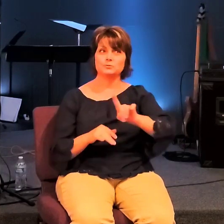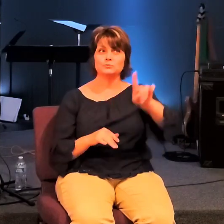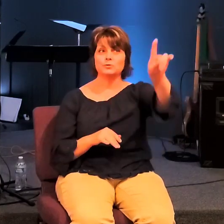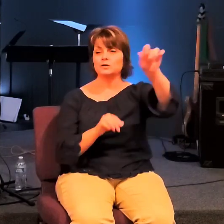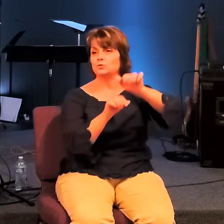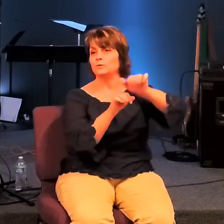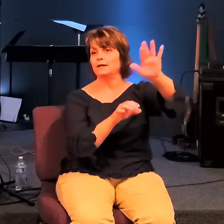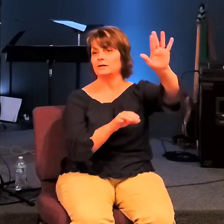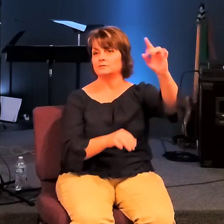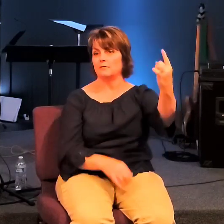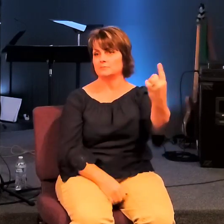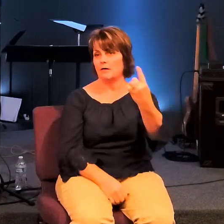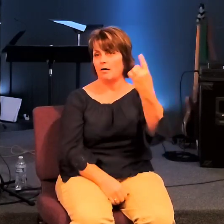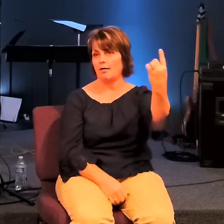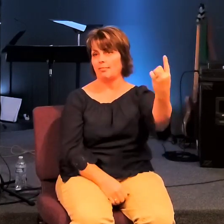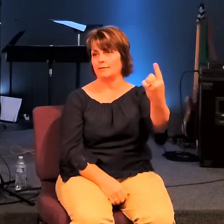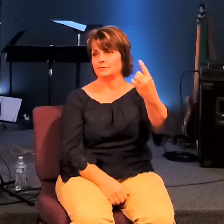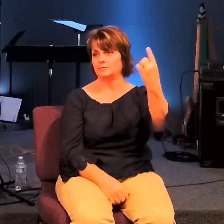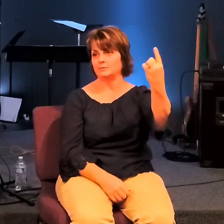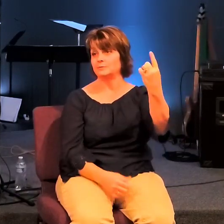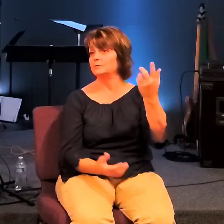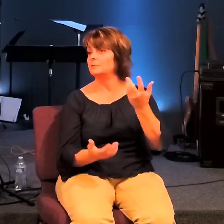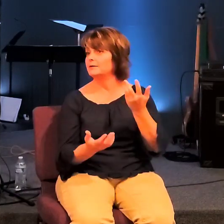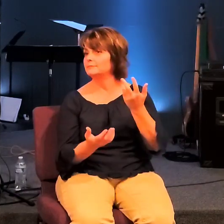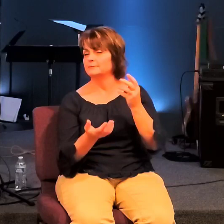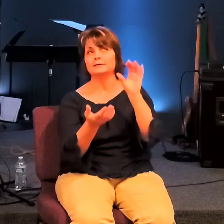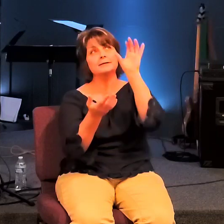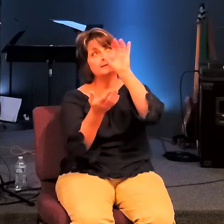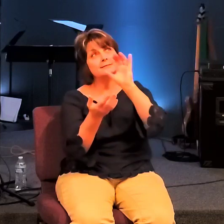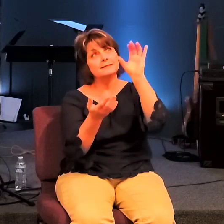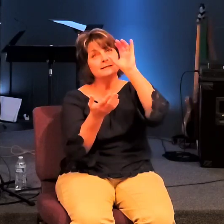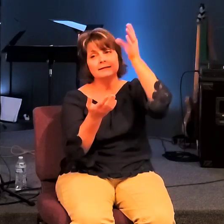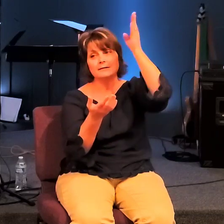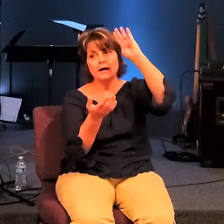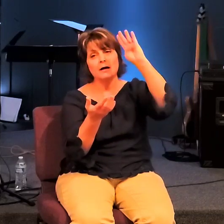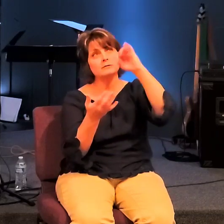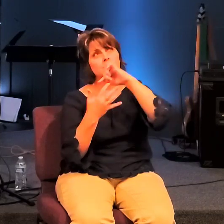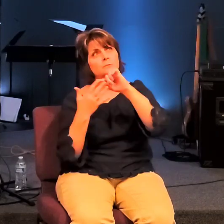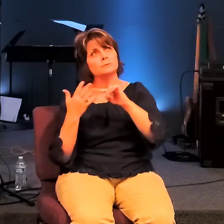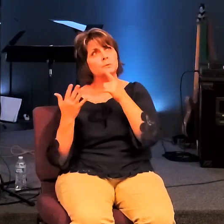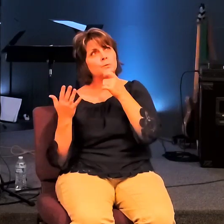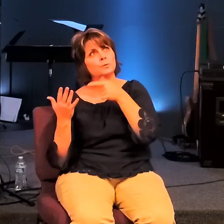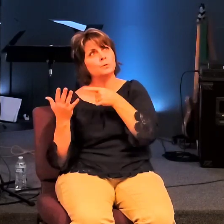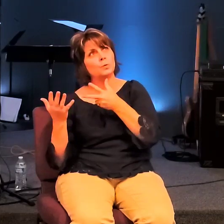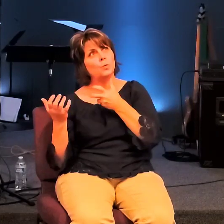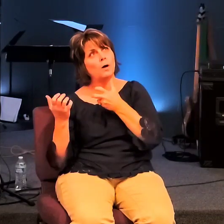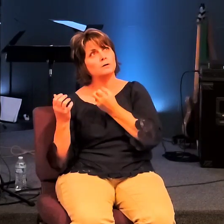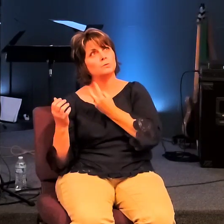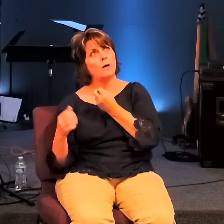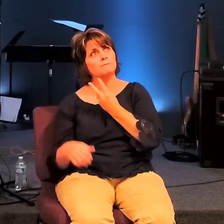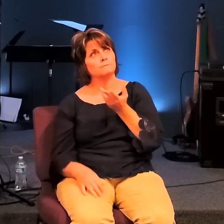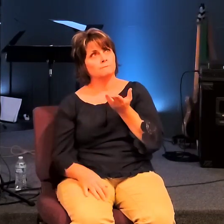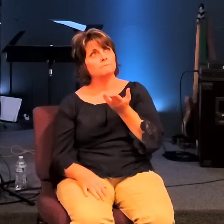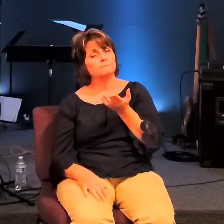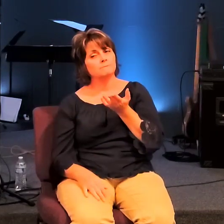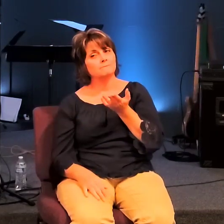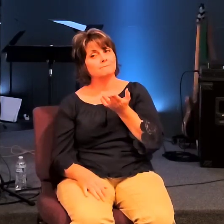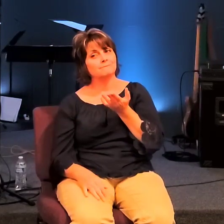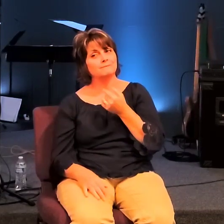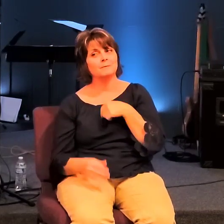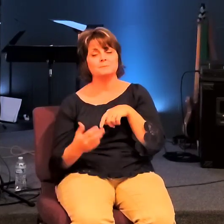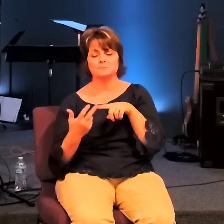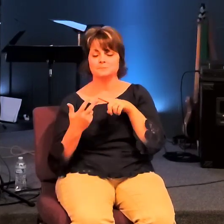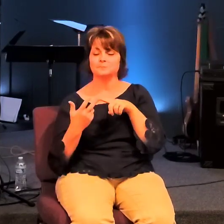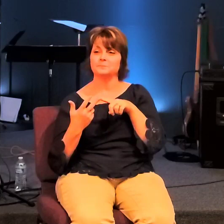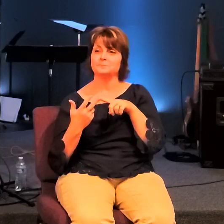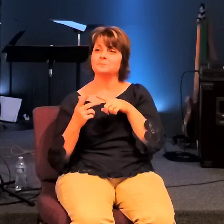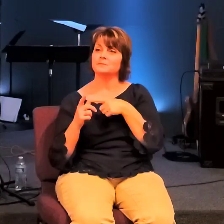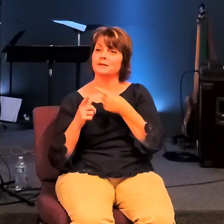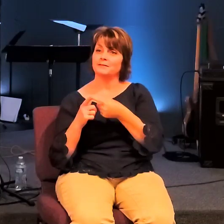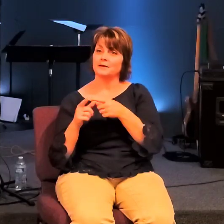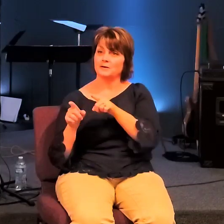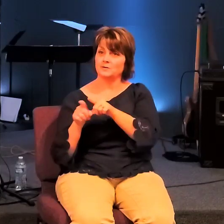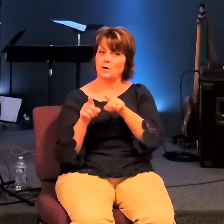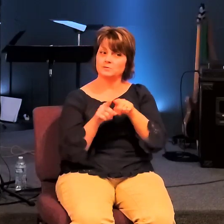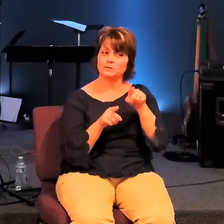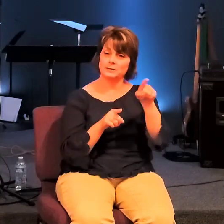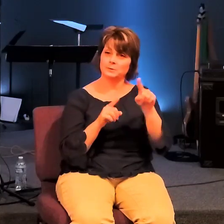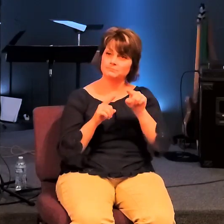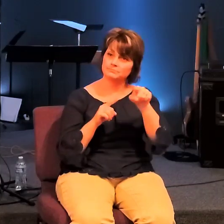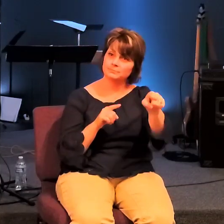Solitude seeking God about the 12 and he also went alone away in a boat whenever he got